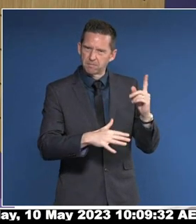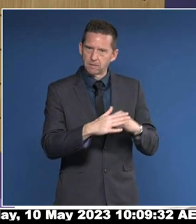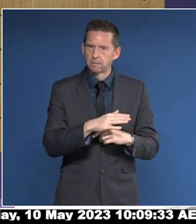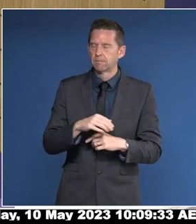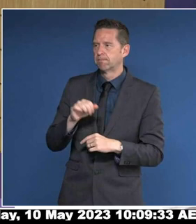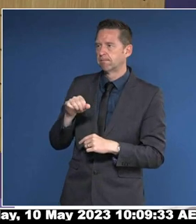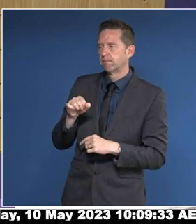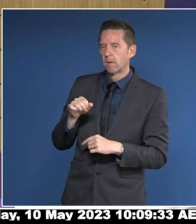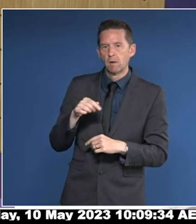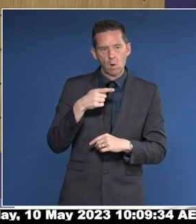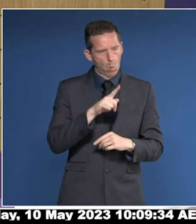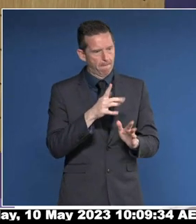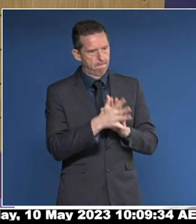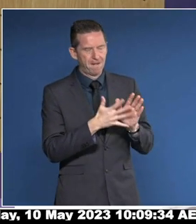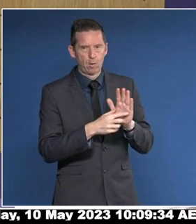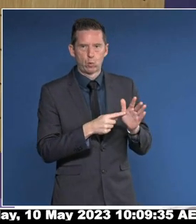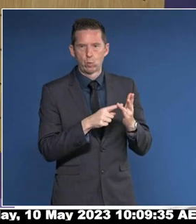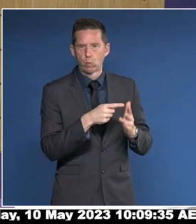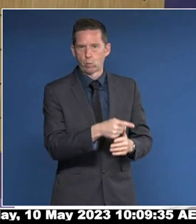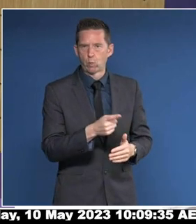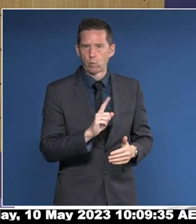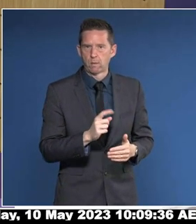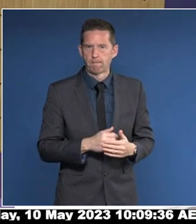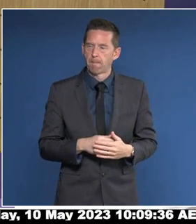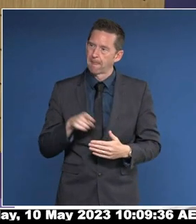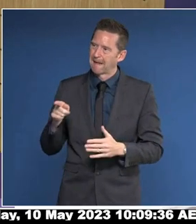Well, it means a number of things, but it's about involving children,